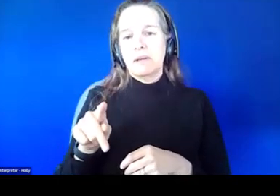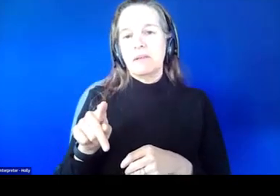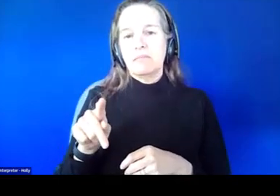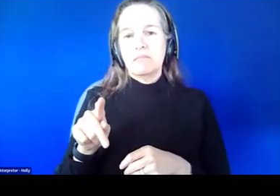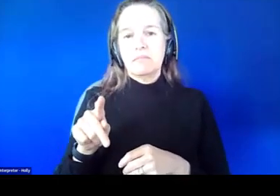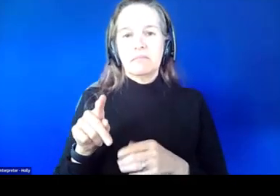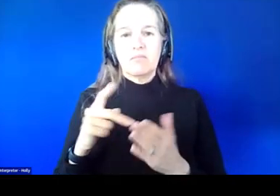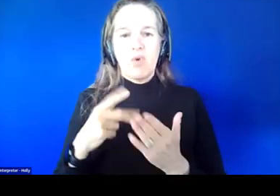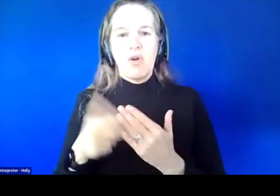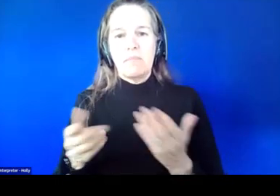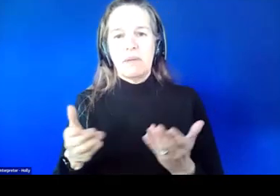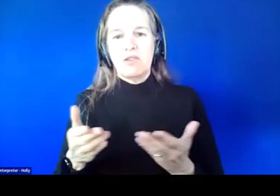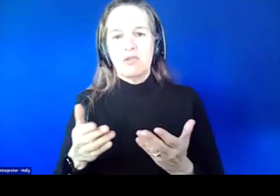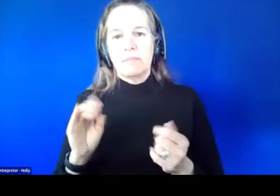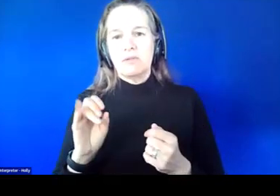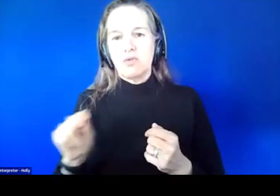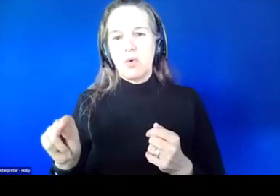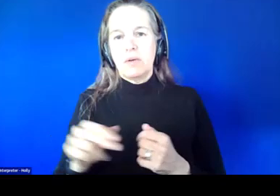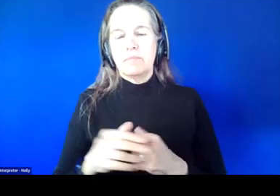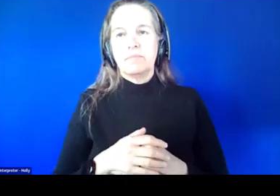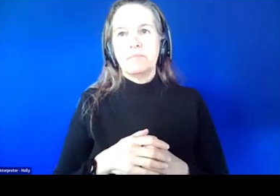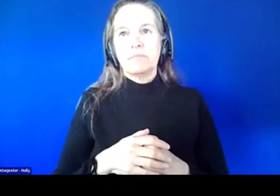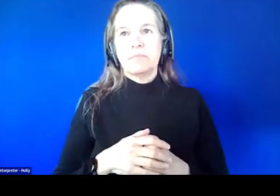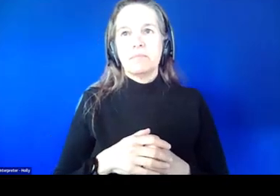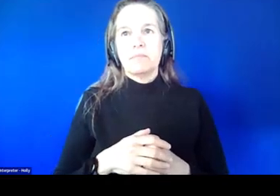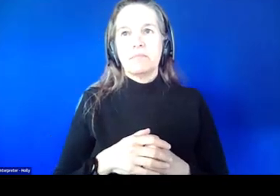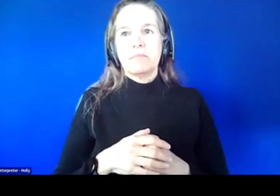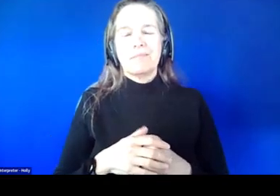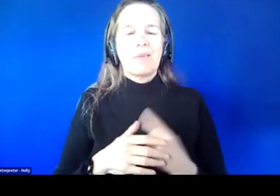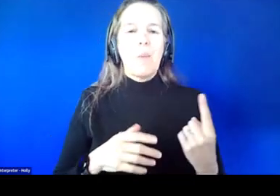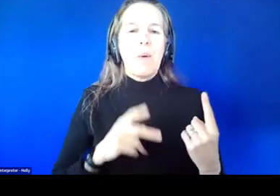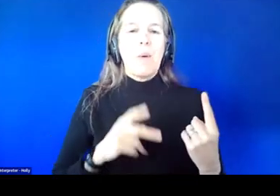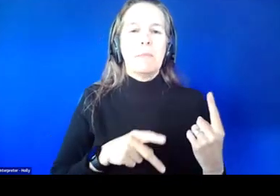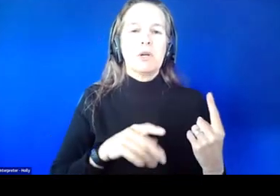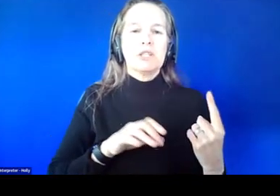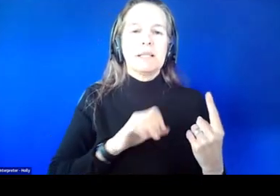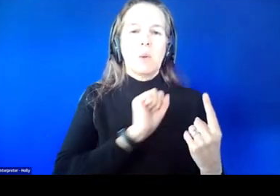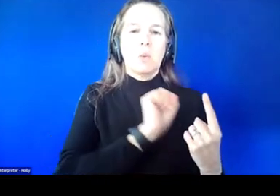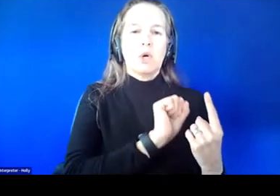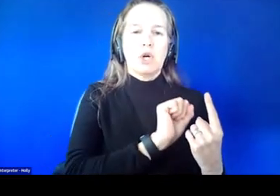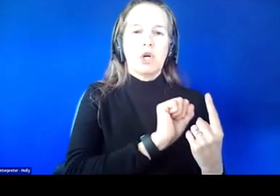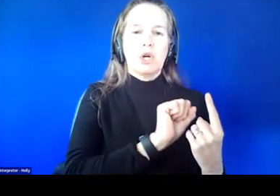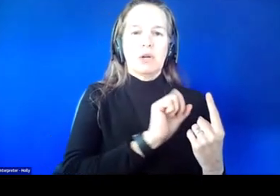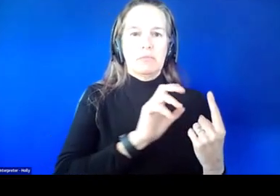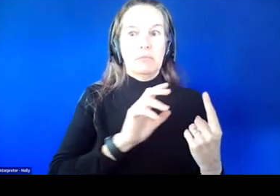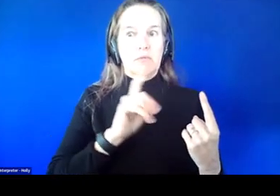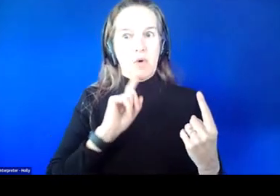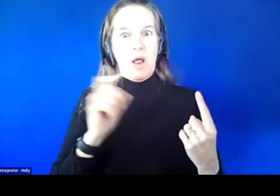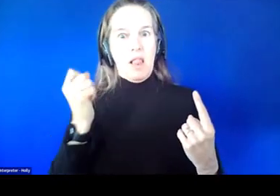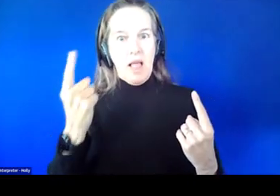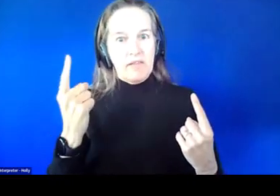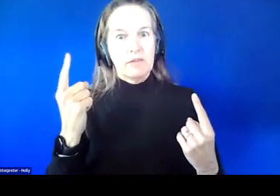here in Minnesota um you know there was one person doing the work spread across all 11 tribes um but since